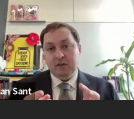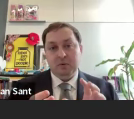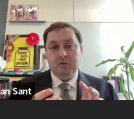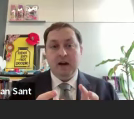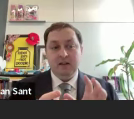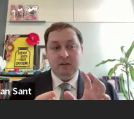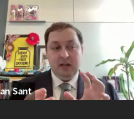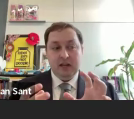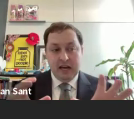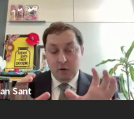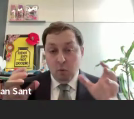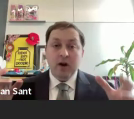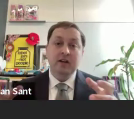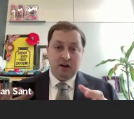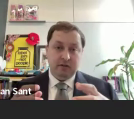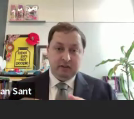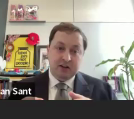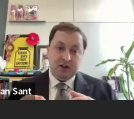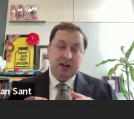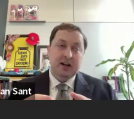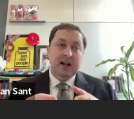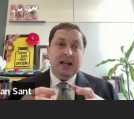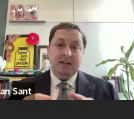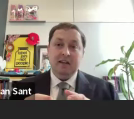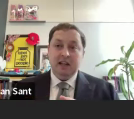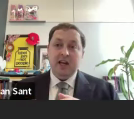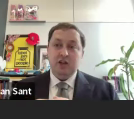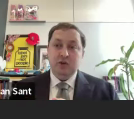of these perspectives in one conversation is it led